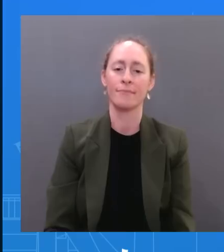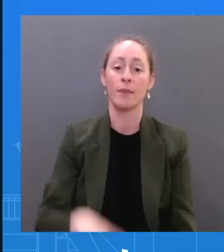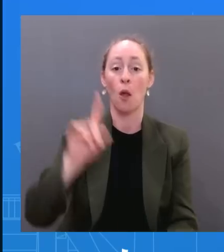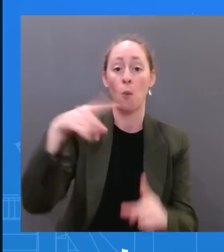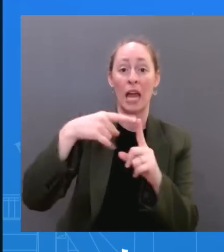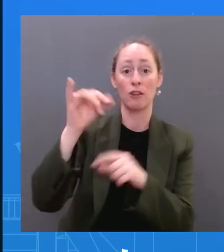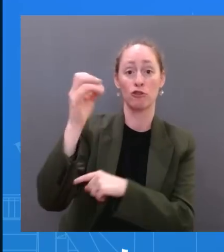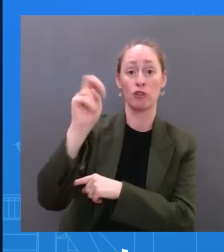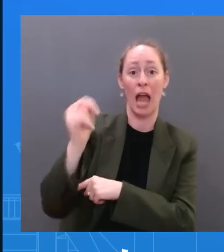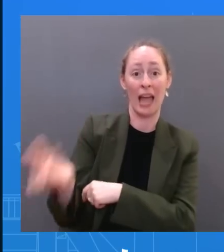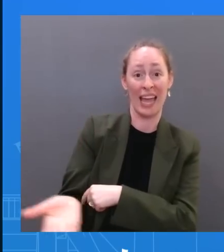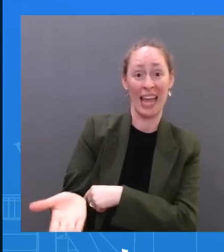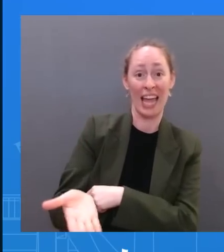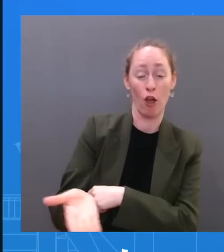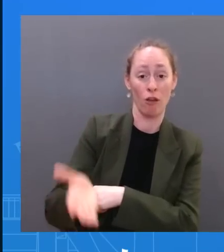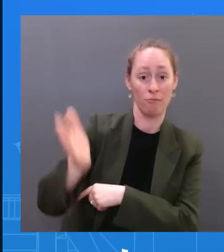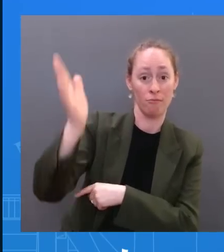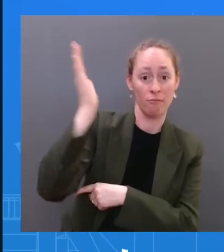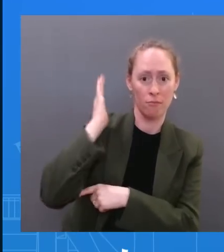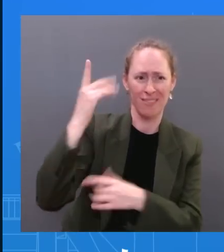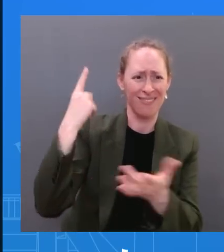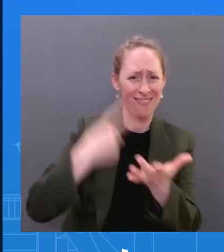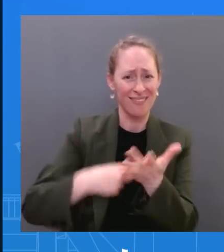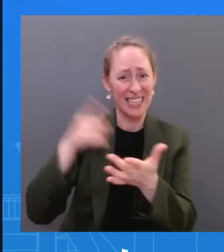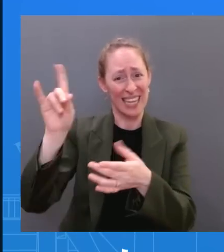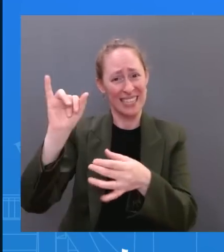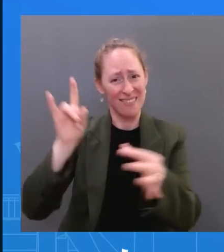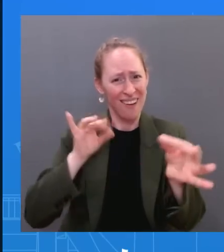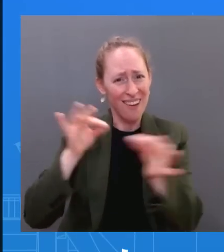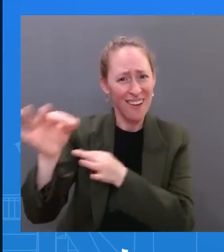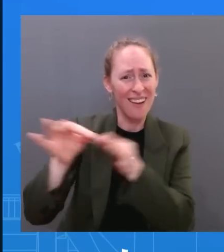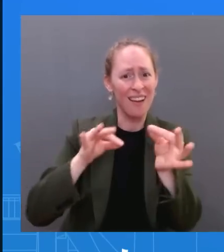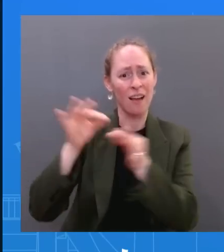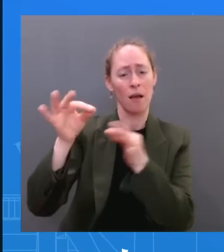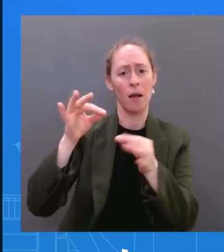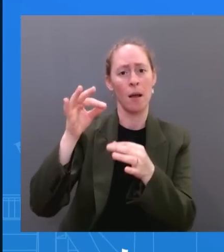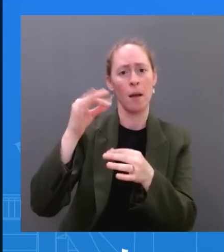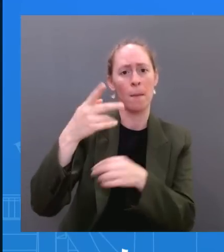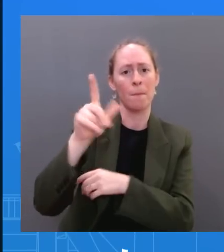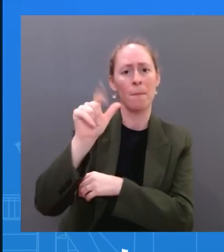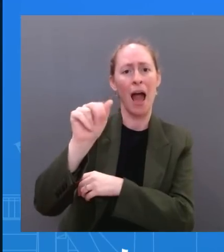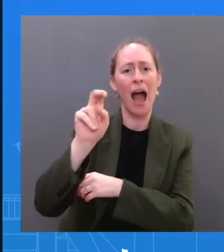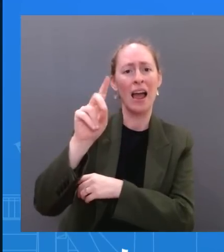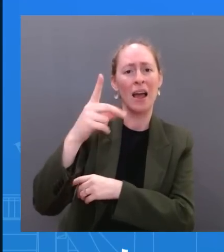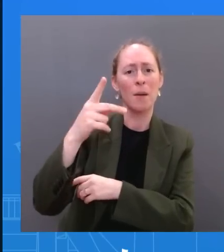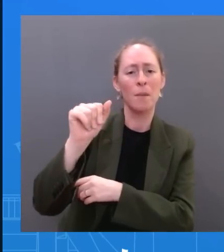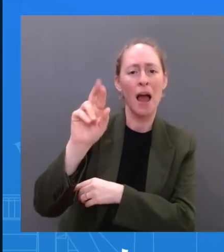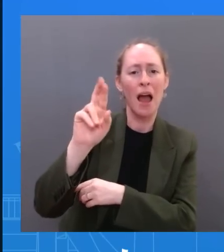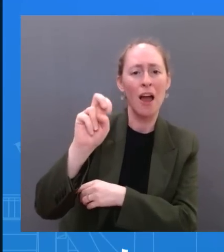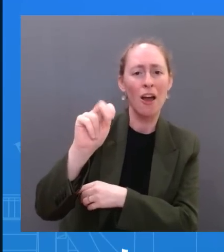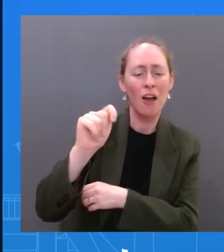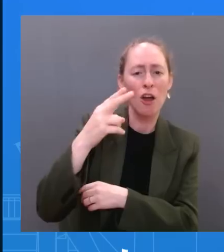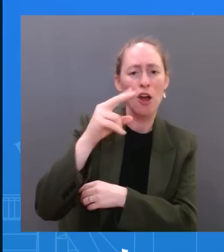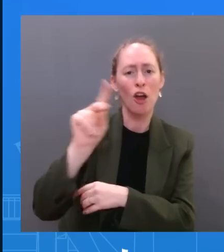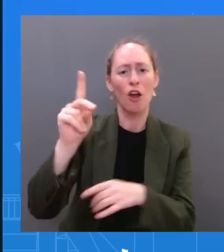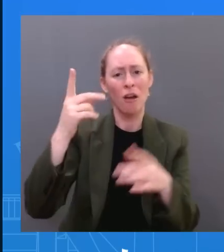and what we are delivering on. Now, is there going to be more work and more work to do? Absolutely. And lastly, I will say -- and then we have to go